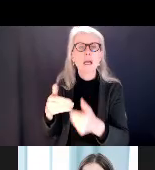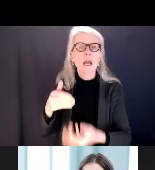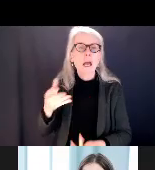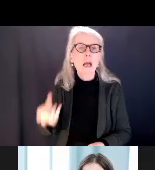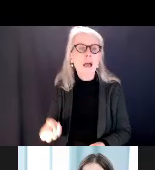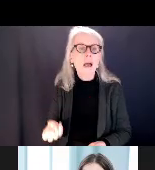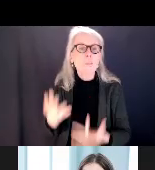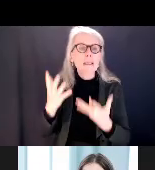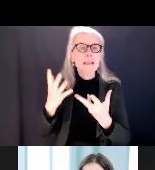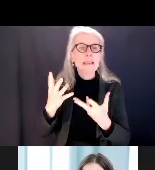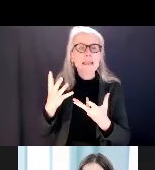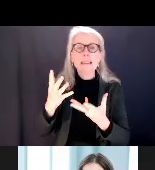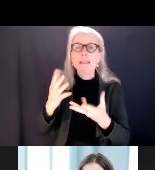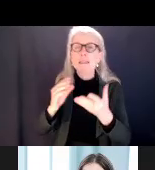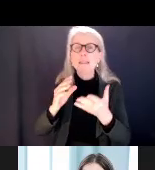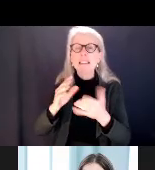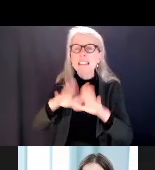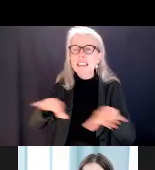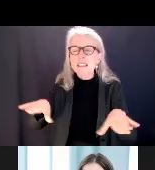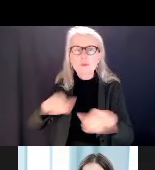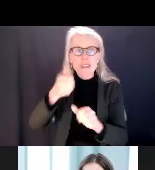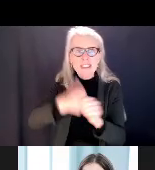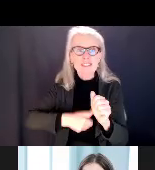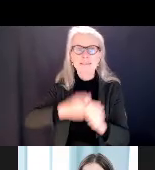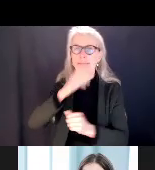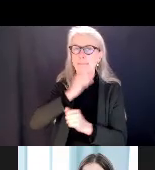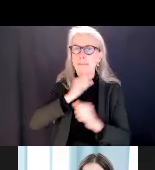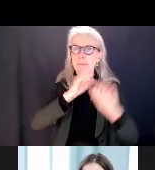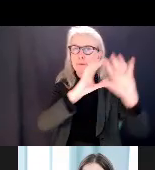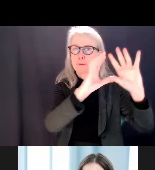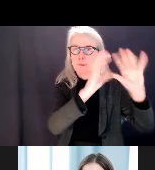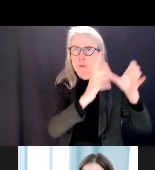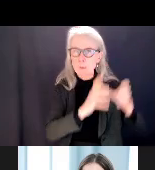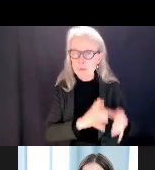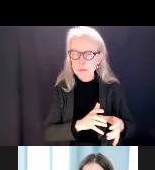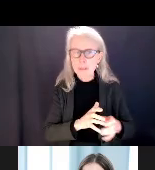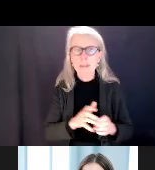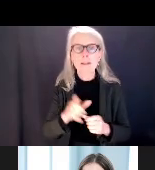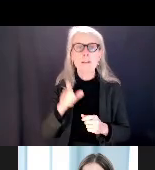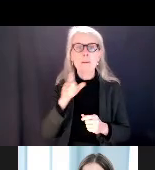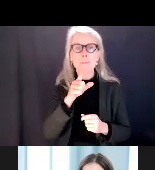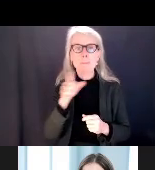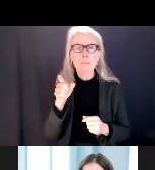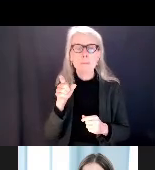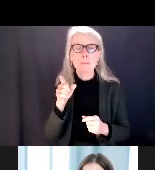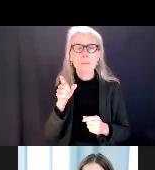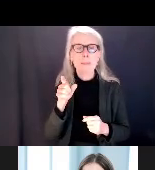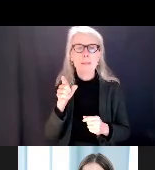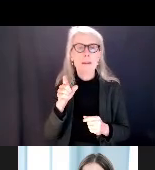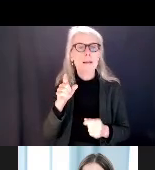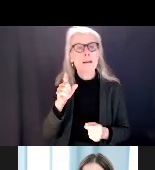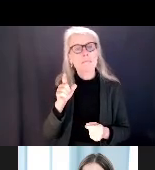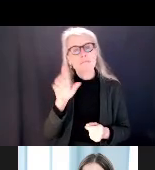each of those age groups. And what this really represents is that there are 22, if you picture